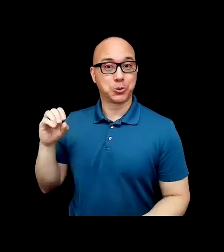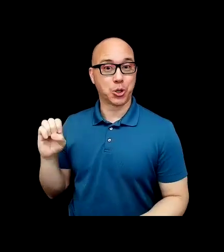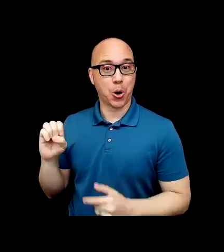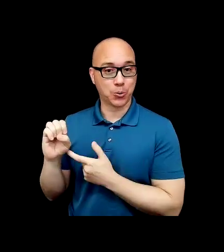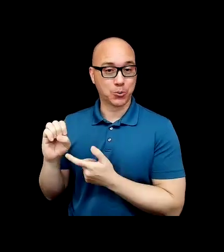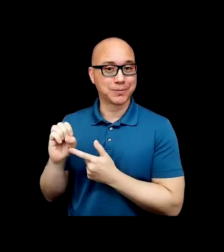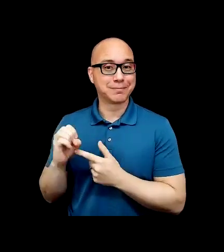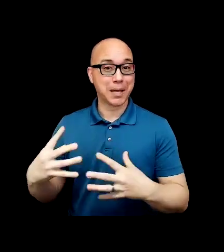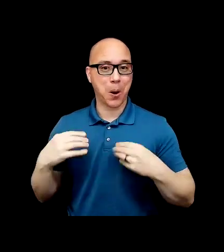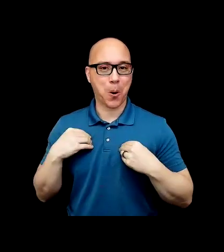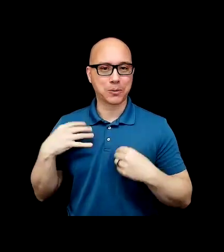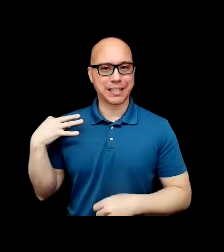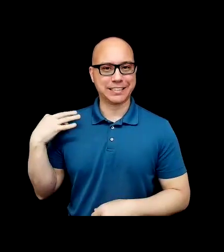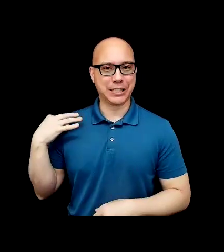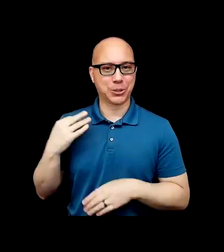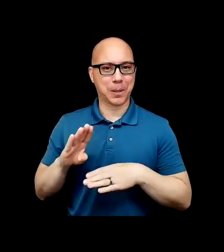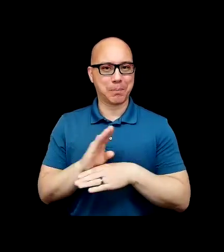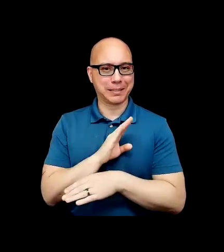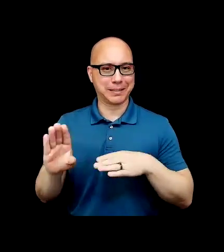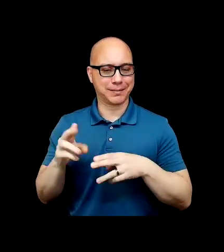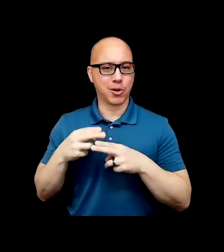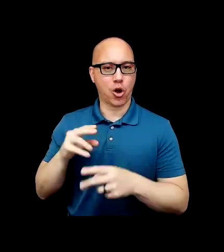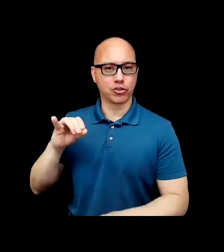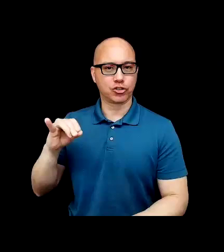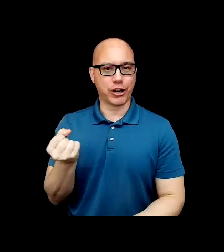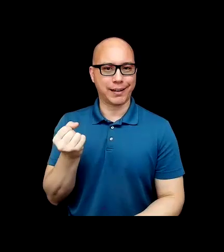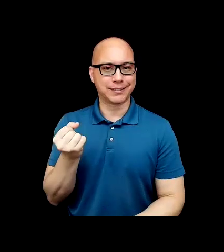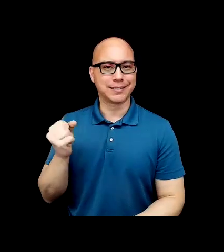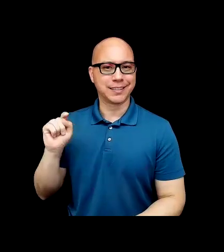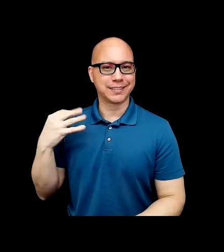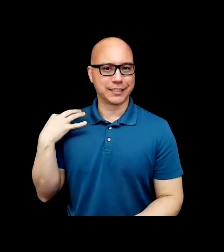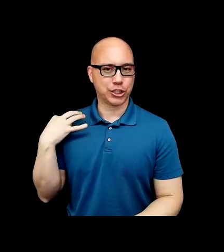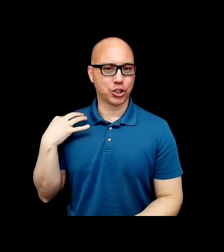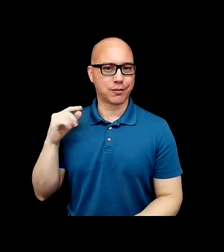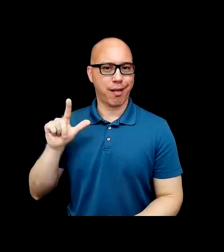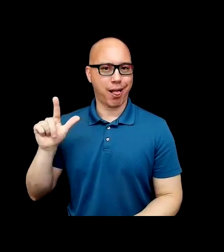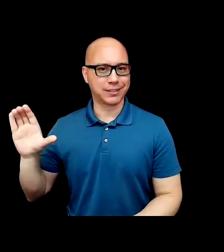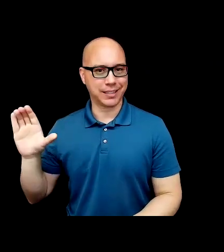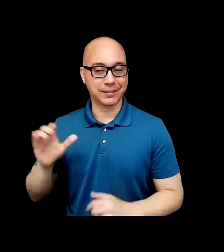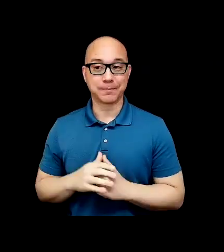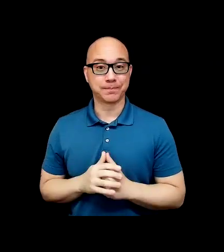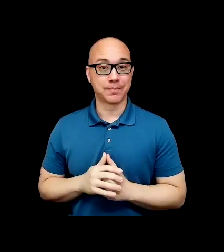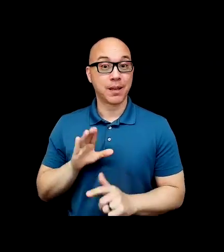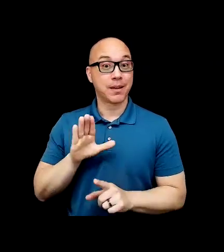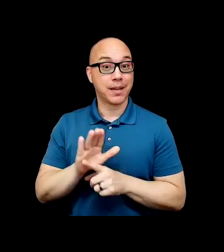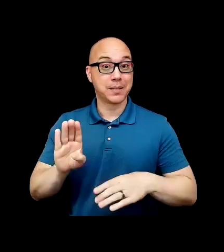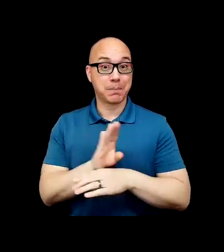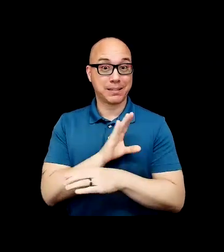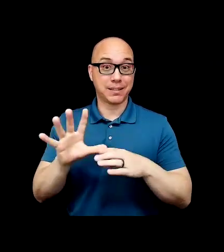a t-shirt business called J's T-Shirts, LLC. He launched his business in 2024.